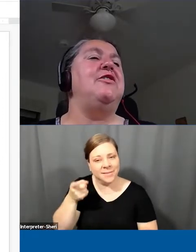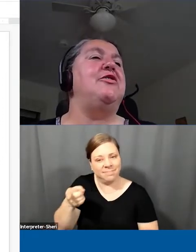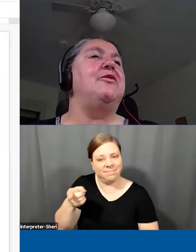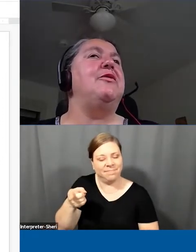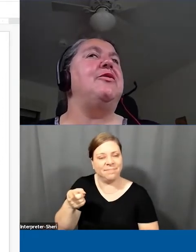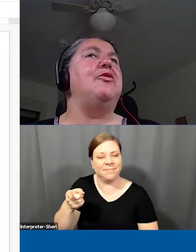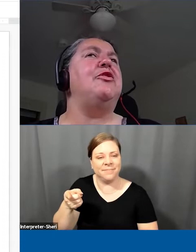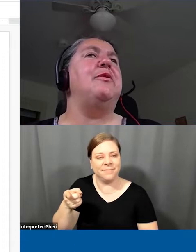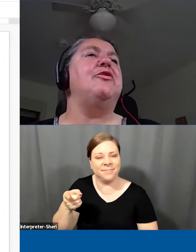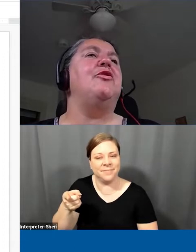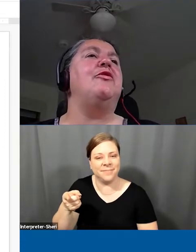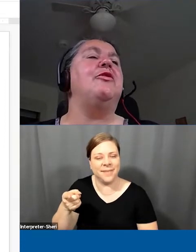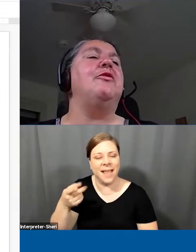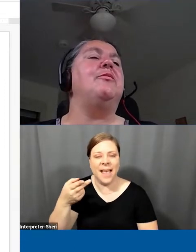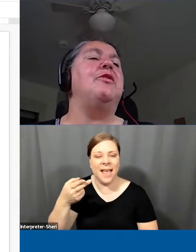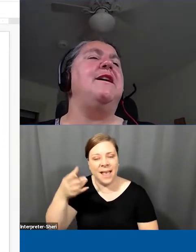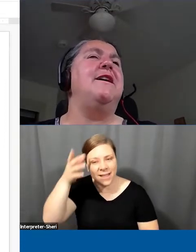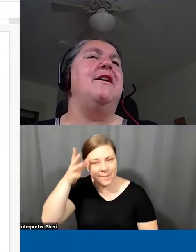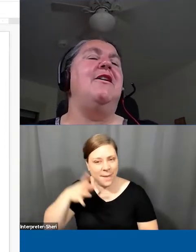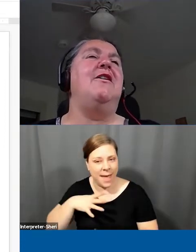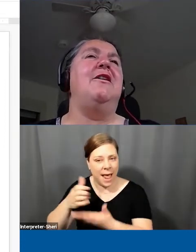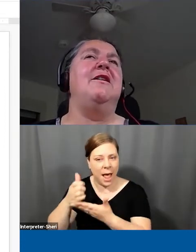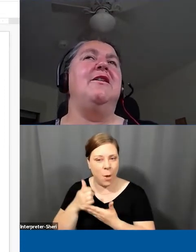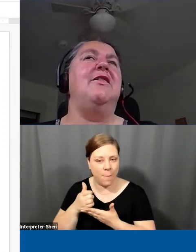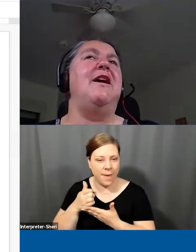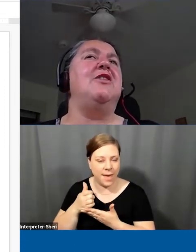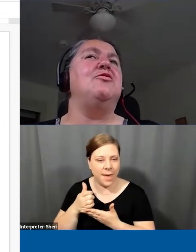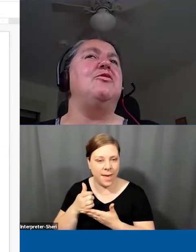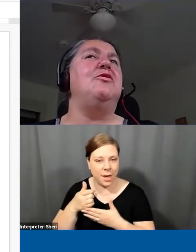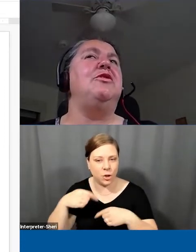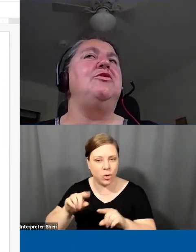this Christmas over the break on the actual use